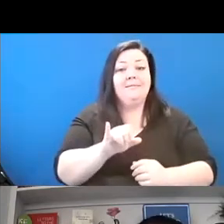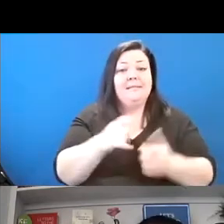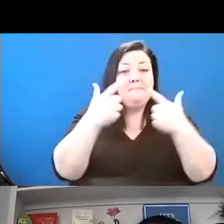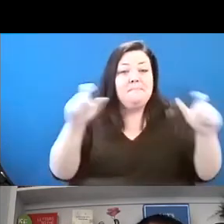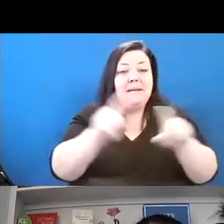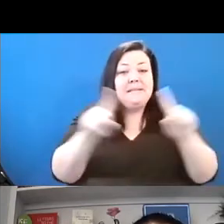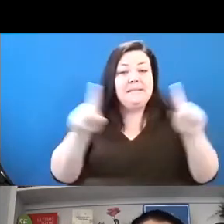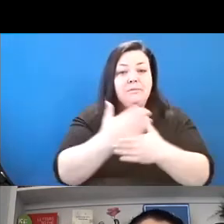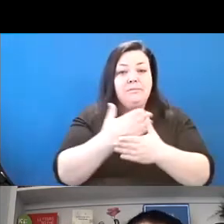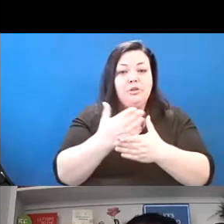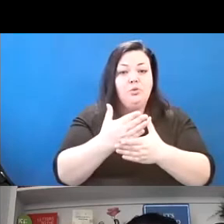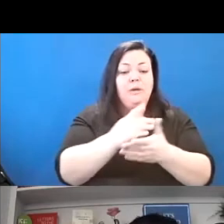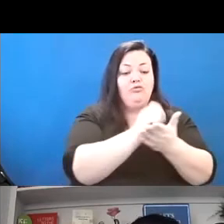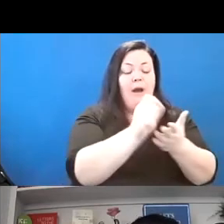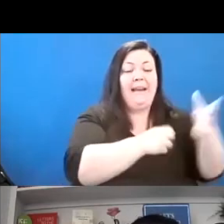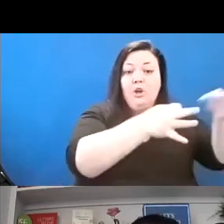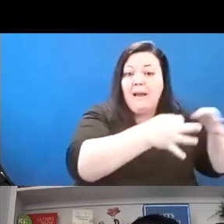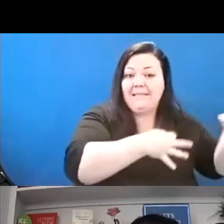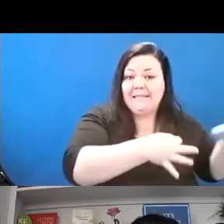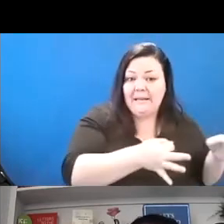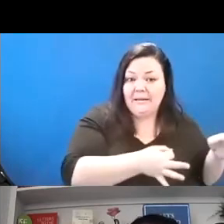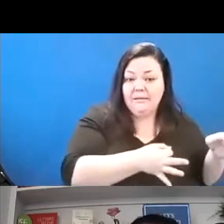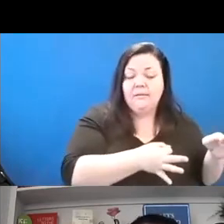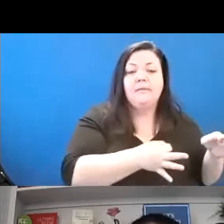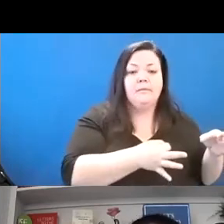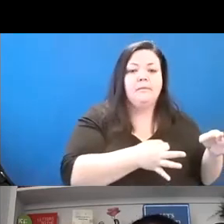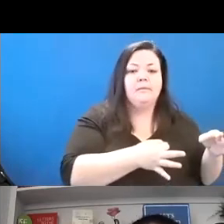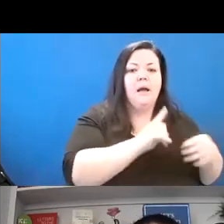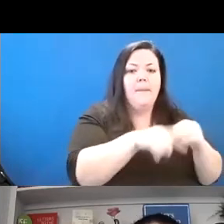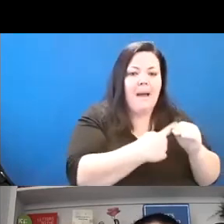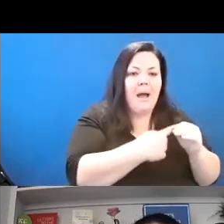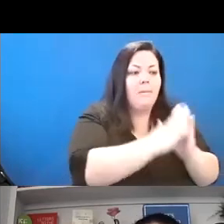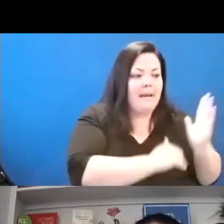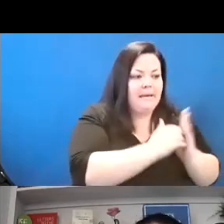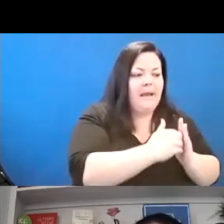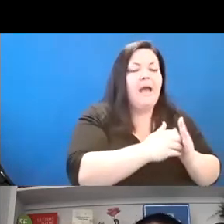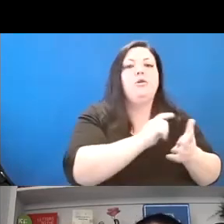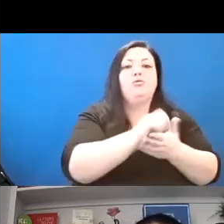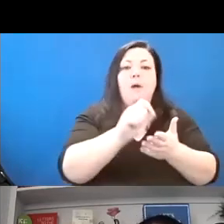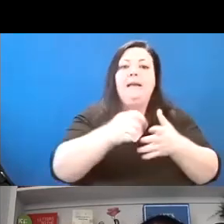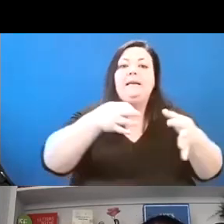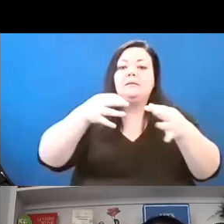writing a frastic writing um about a painting and writing drastic paint writing as fan fiction